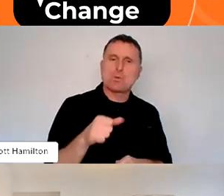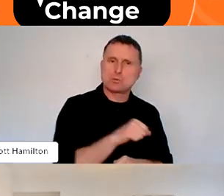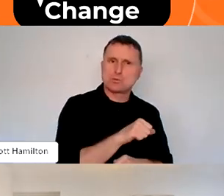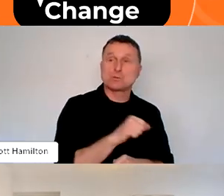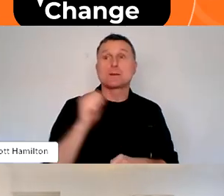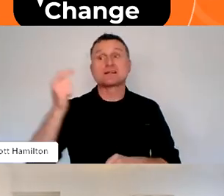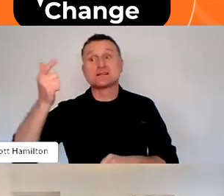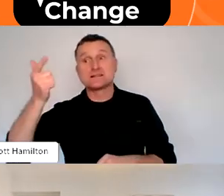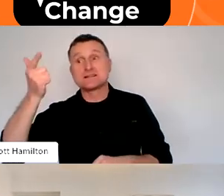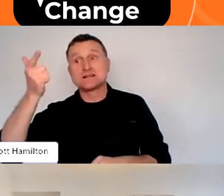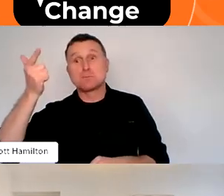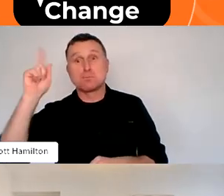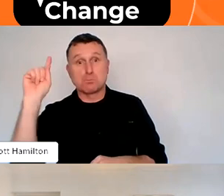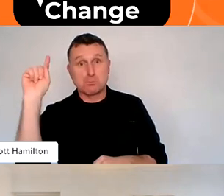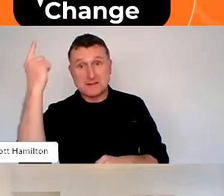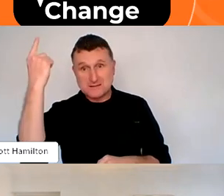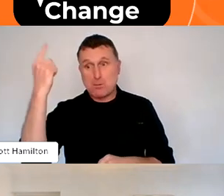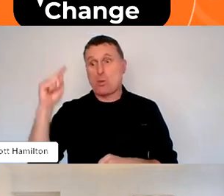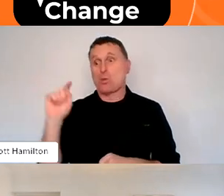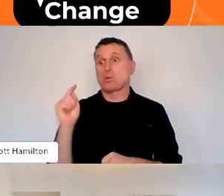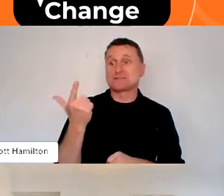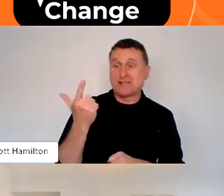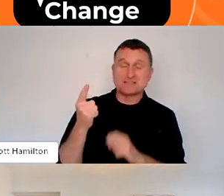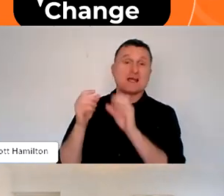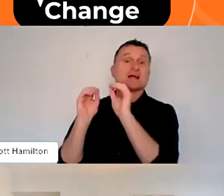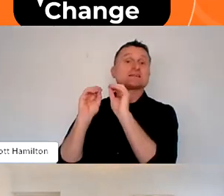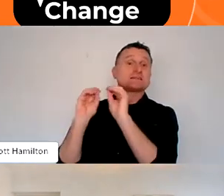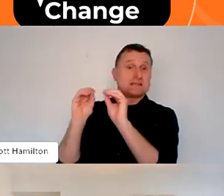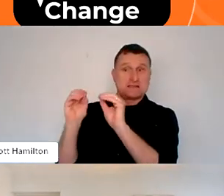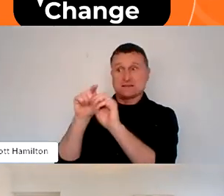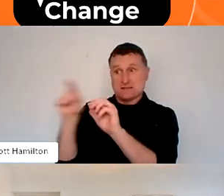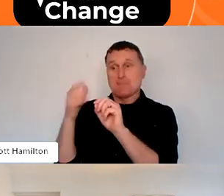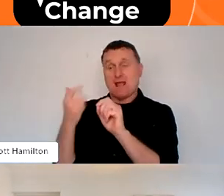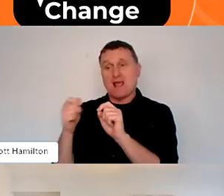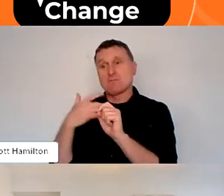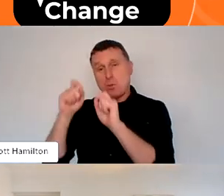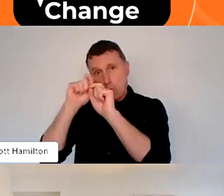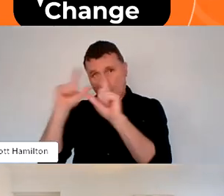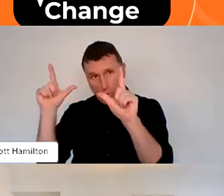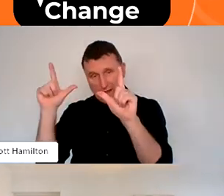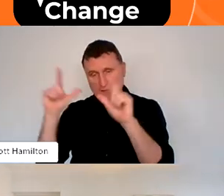And some of the components that could encompass an unteach ableism